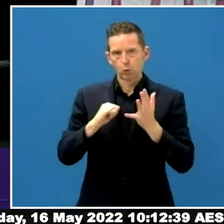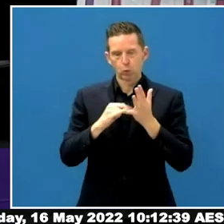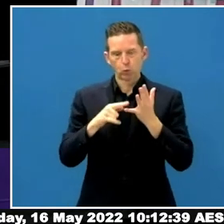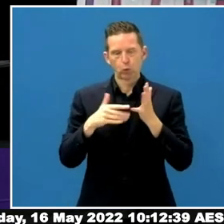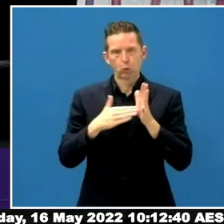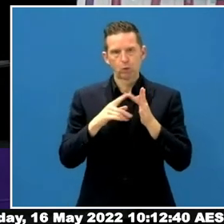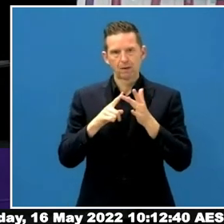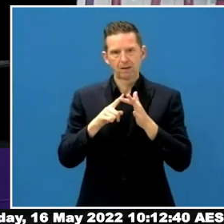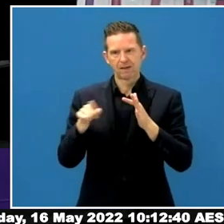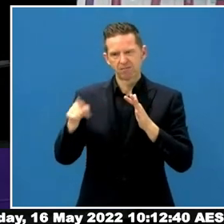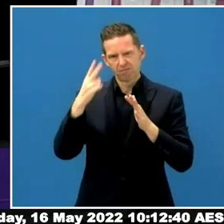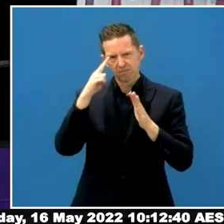The witness known as Dianne.